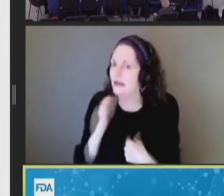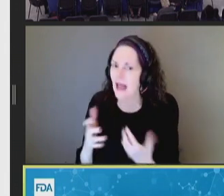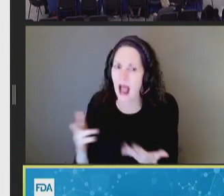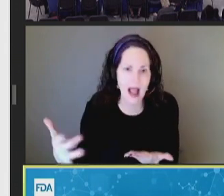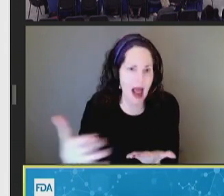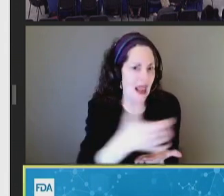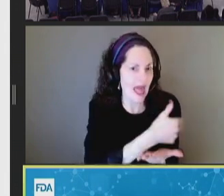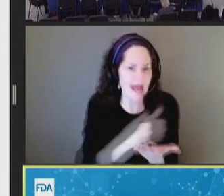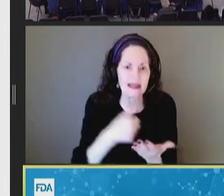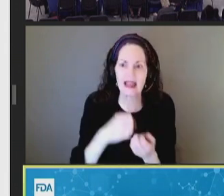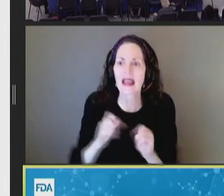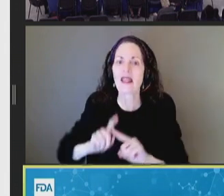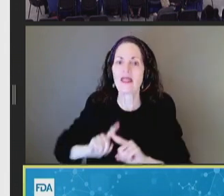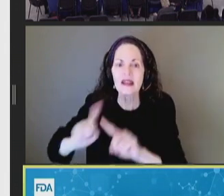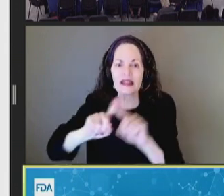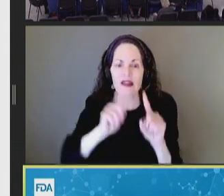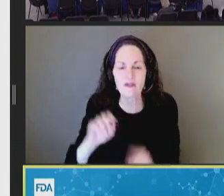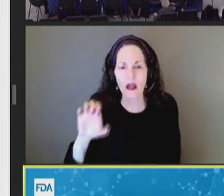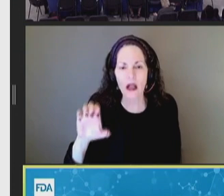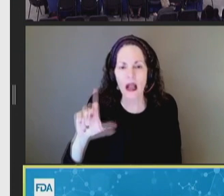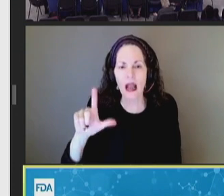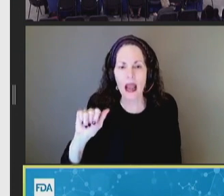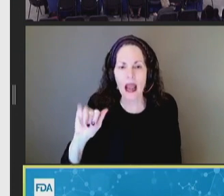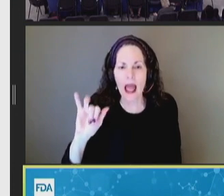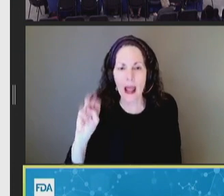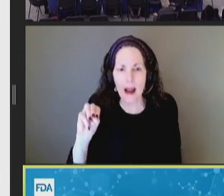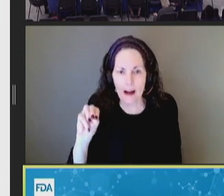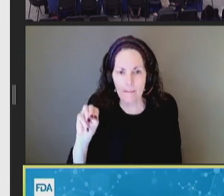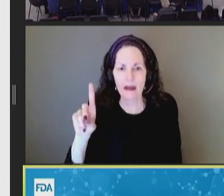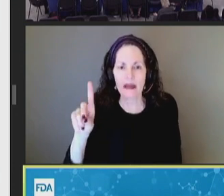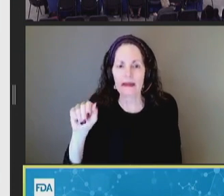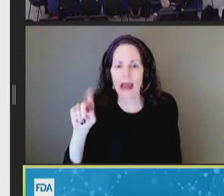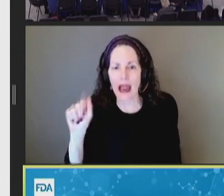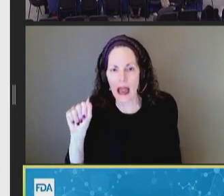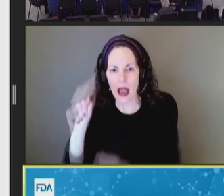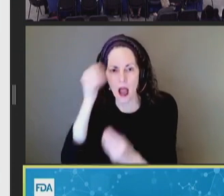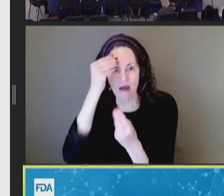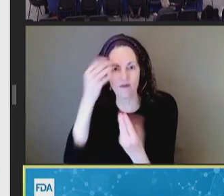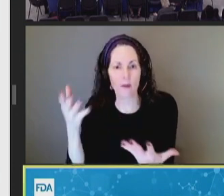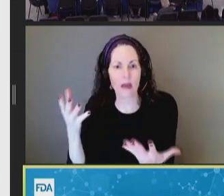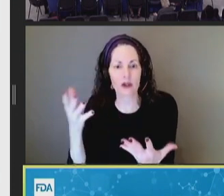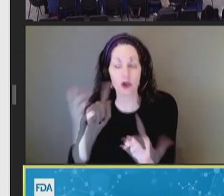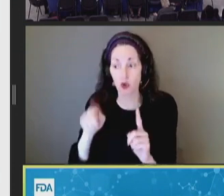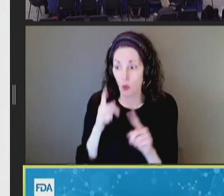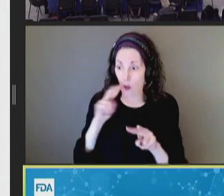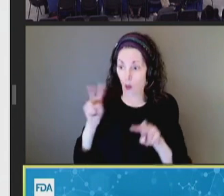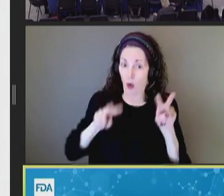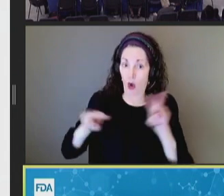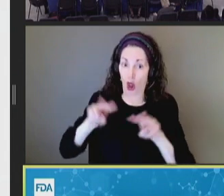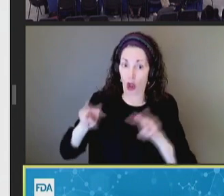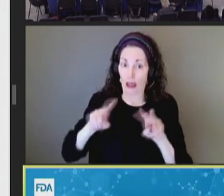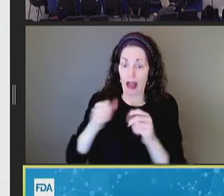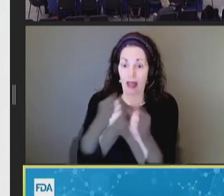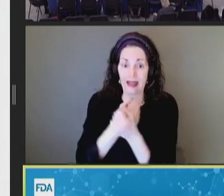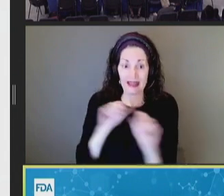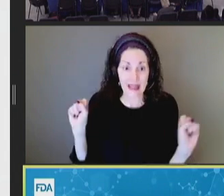And this really, as we were looking at the safety of the vaccine and later effectiveness,